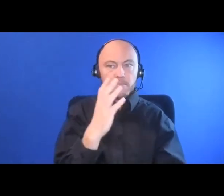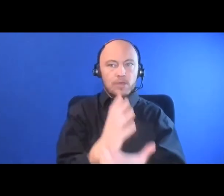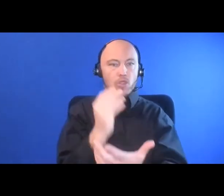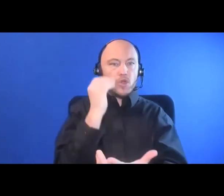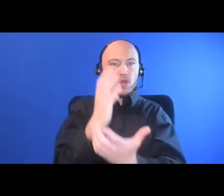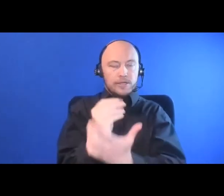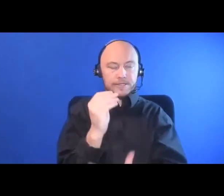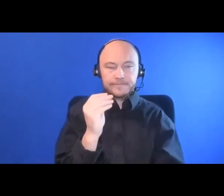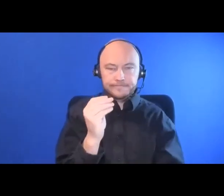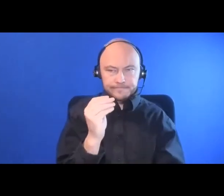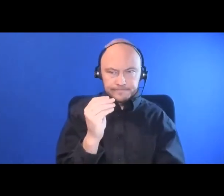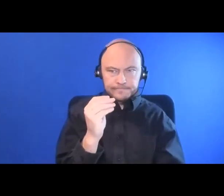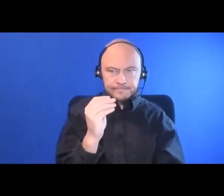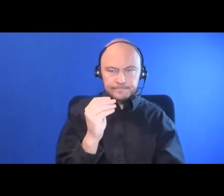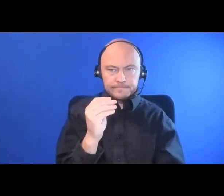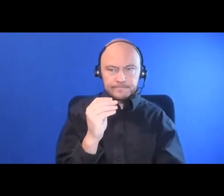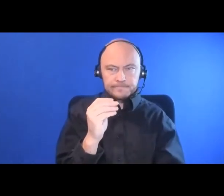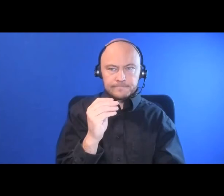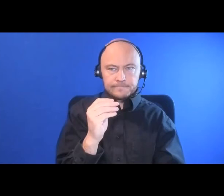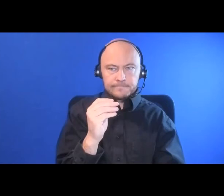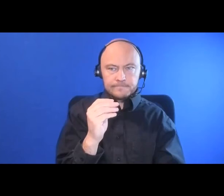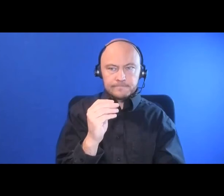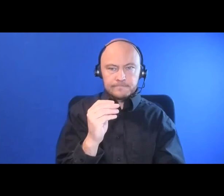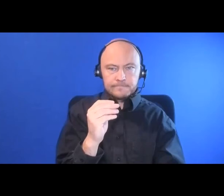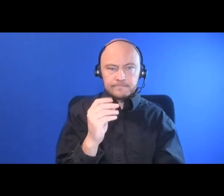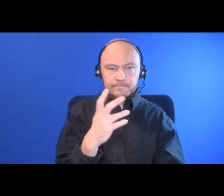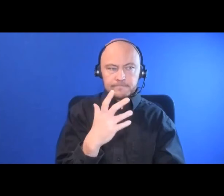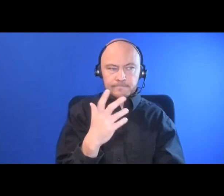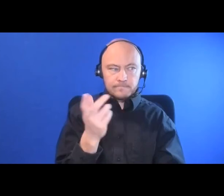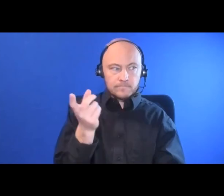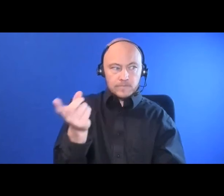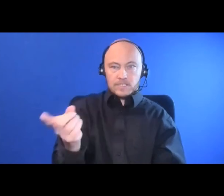And she was one of the first people I called